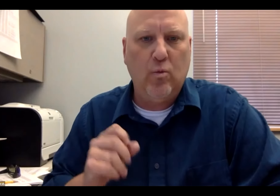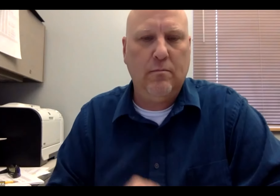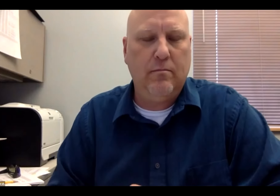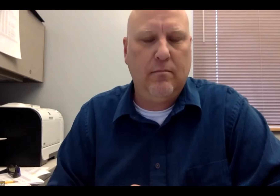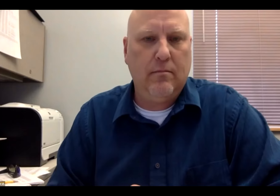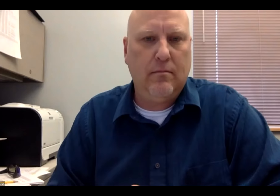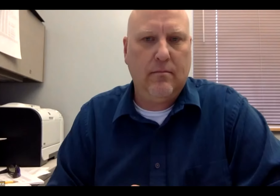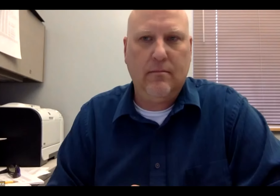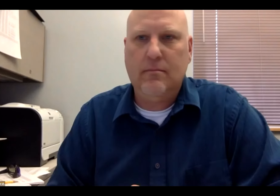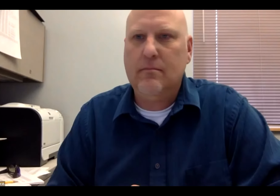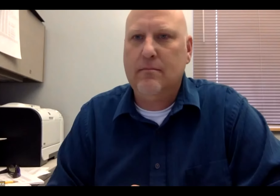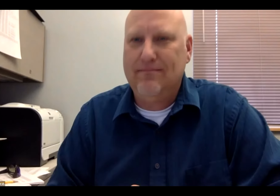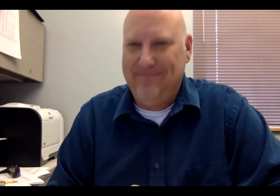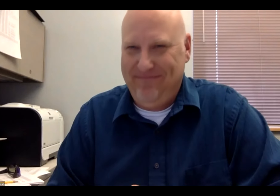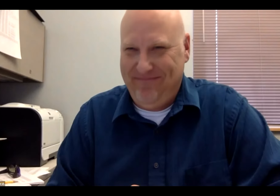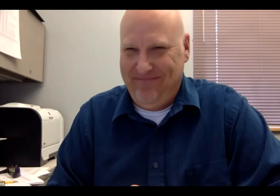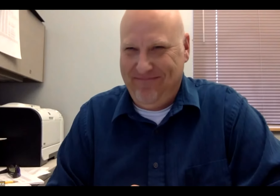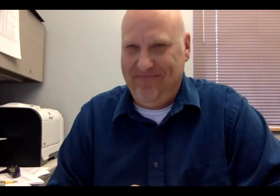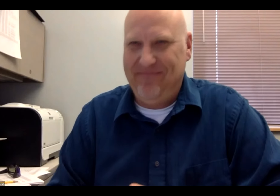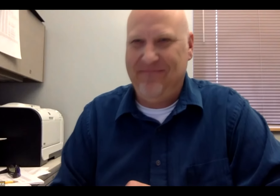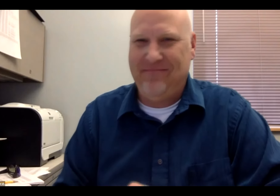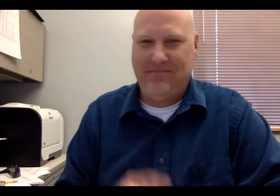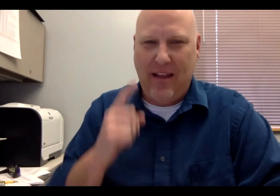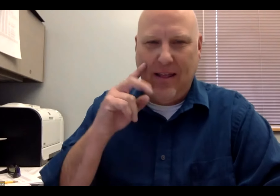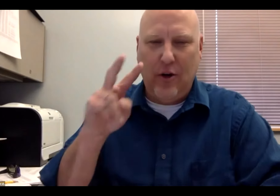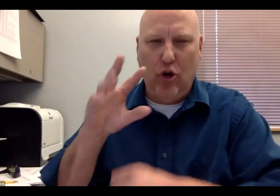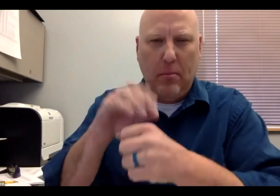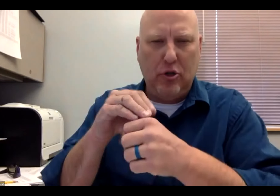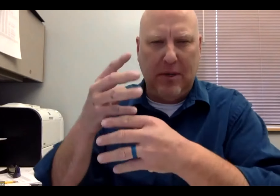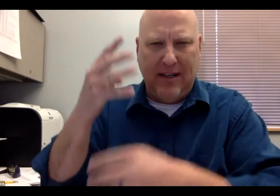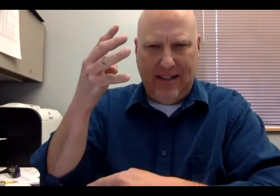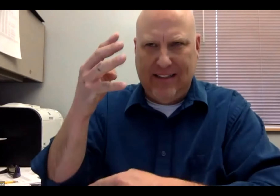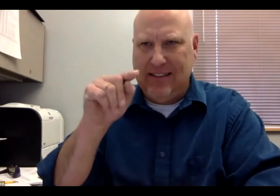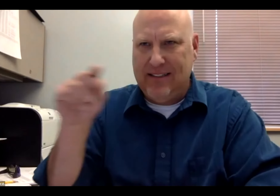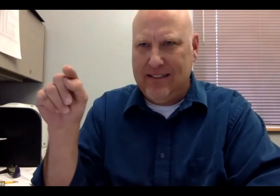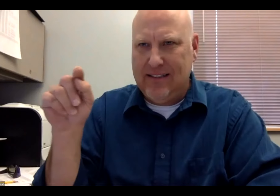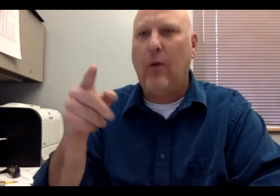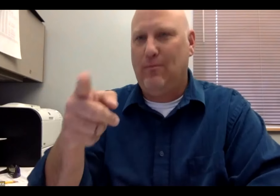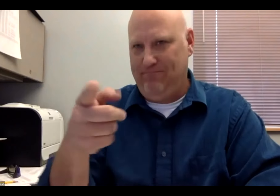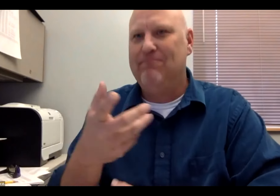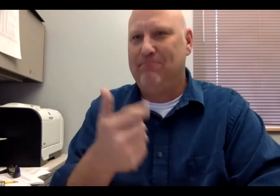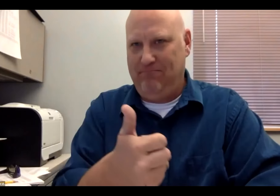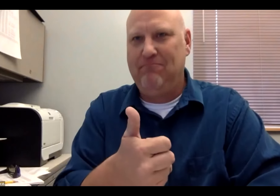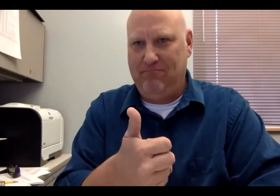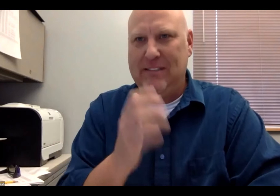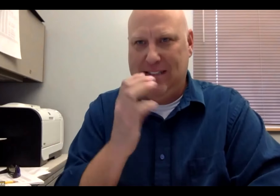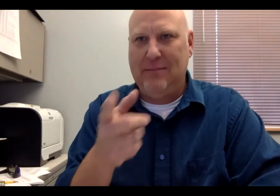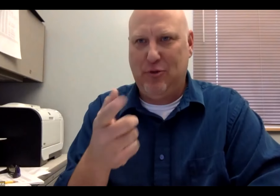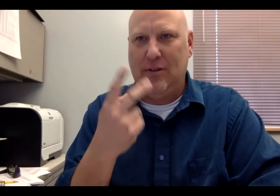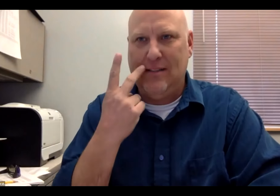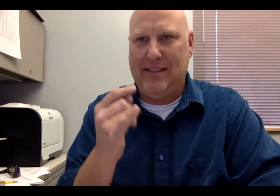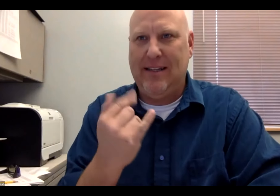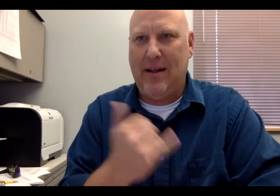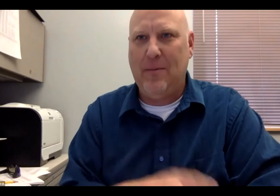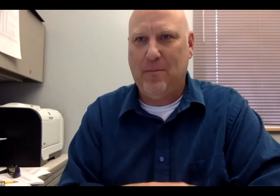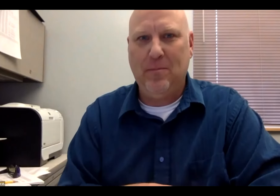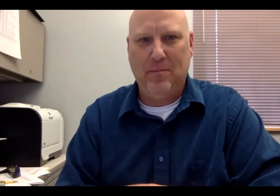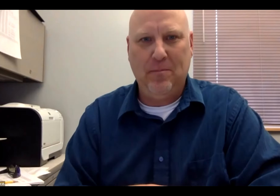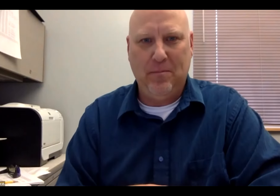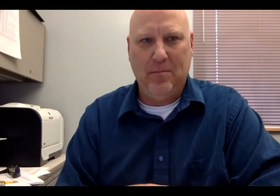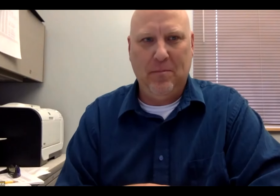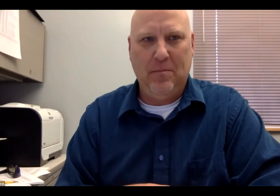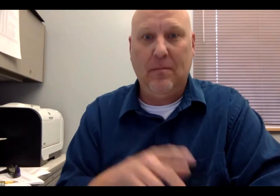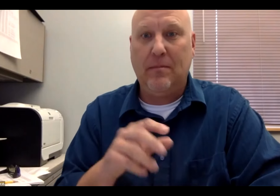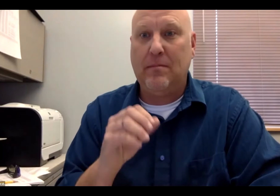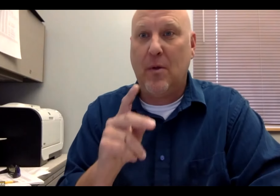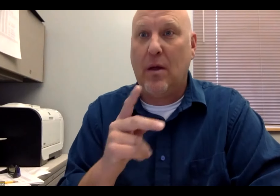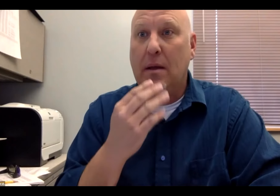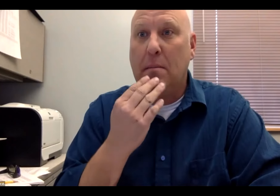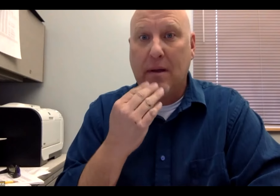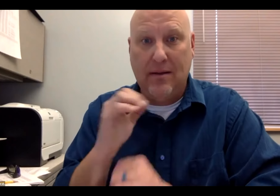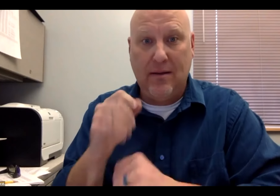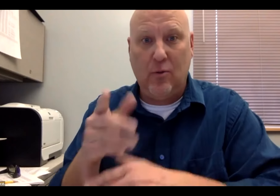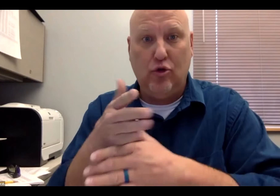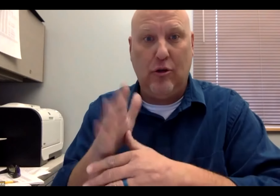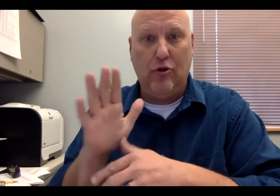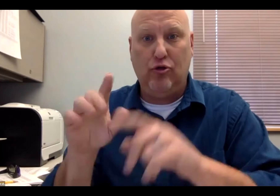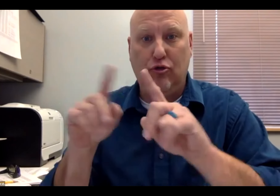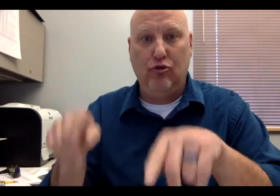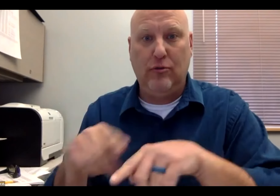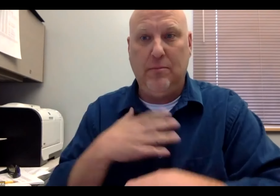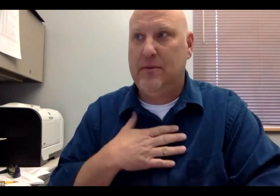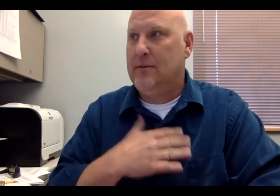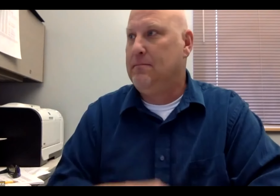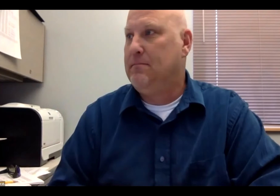Yeah whoever. >> Let me look here. There we go.